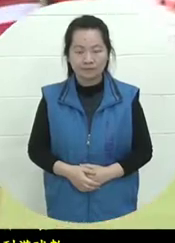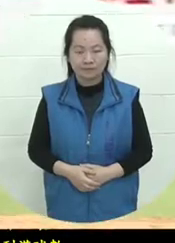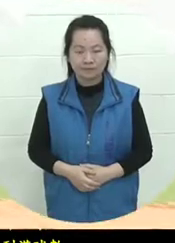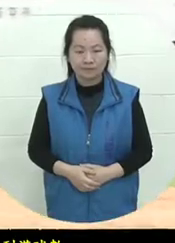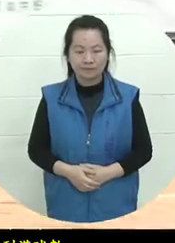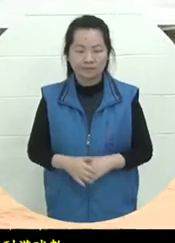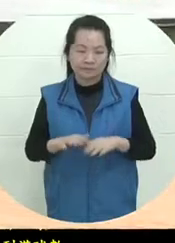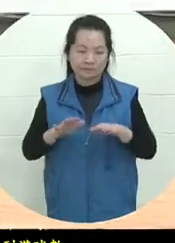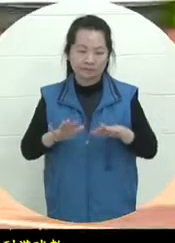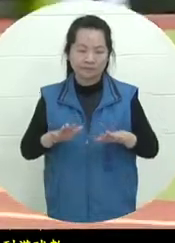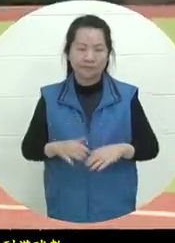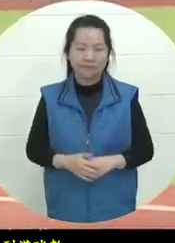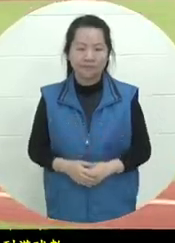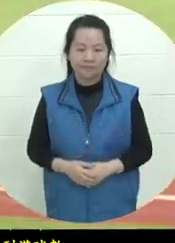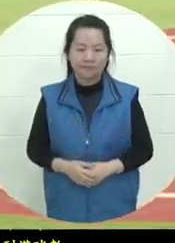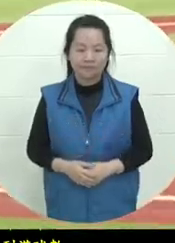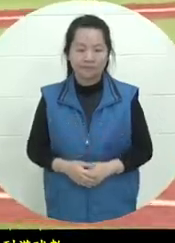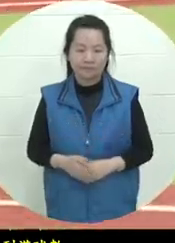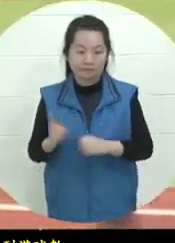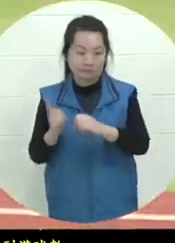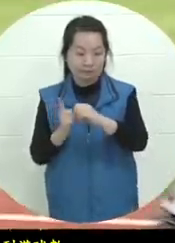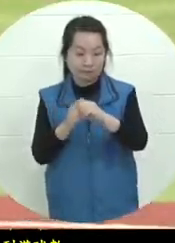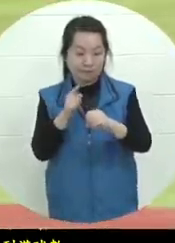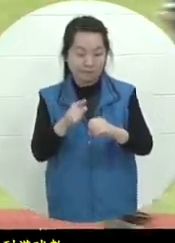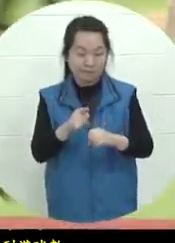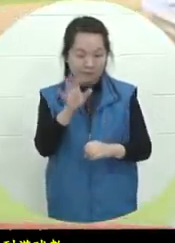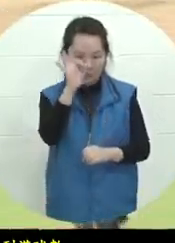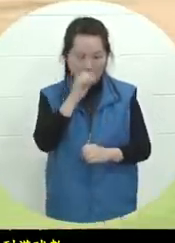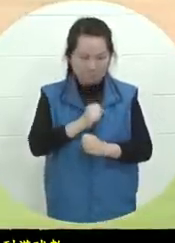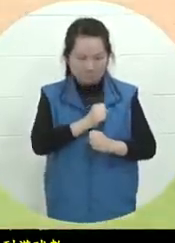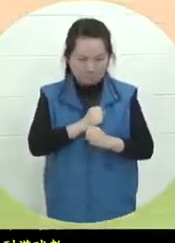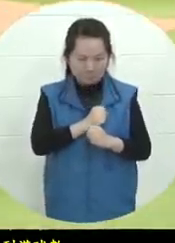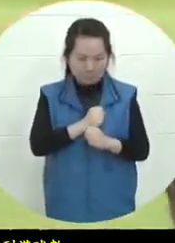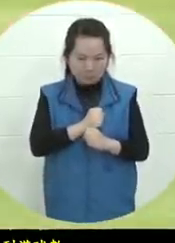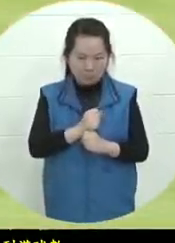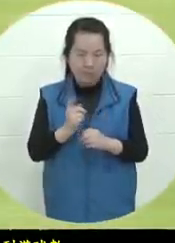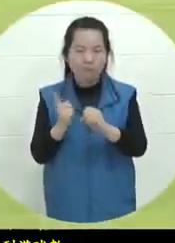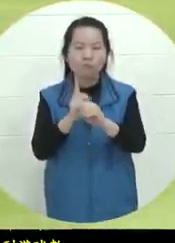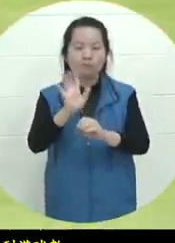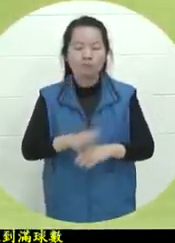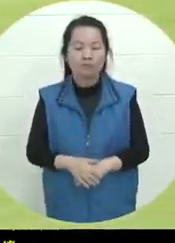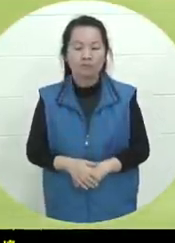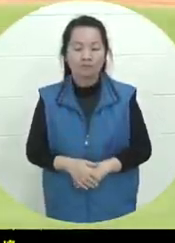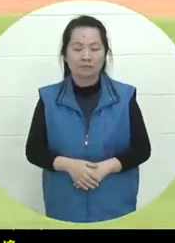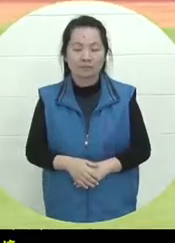row. The batter was very careful to pick him out at the end of the ball. He picked out 4 and walked